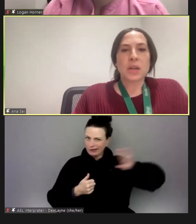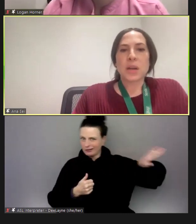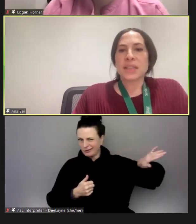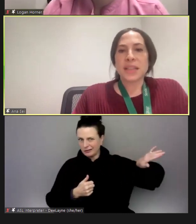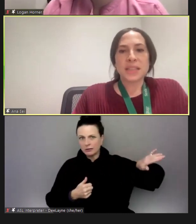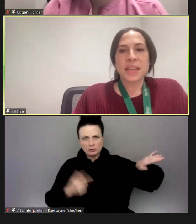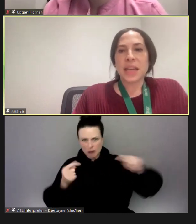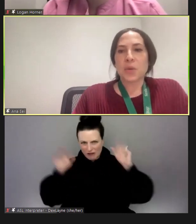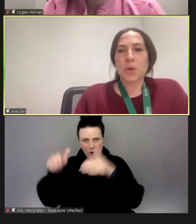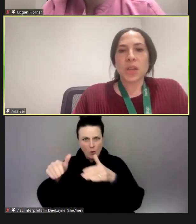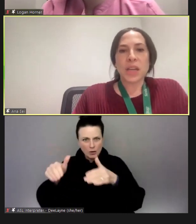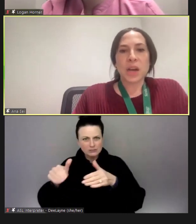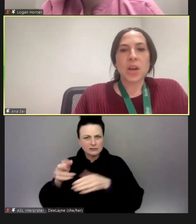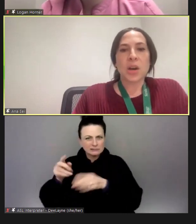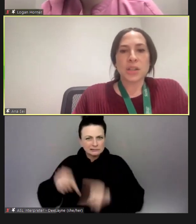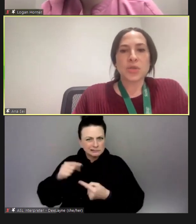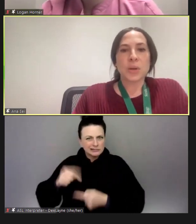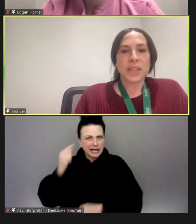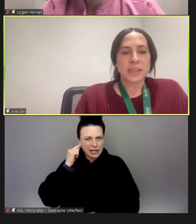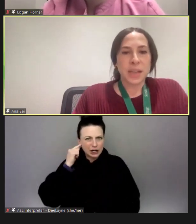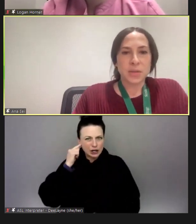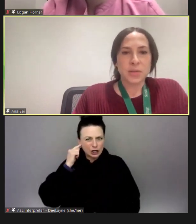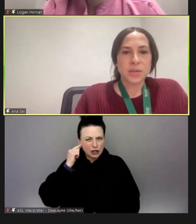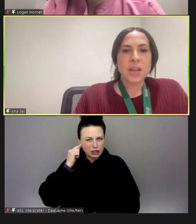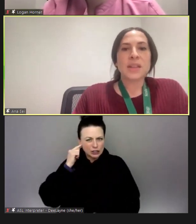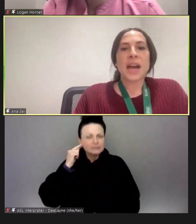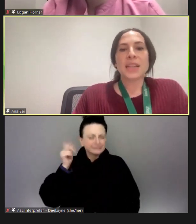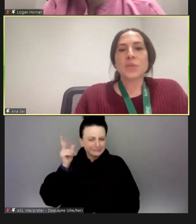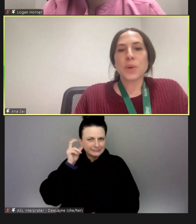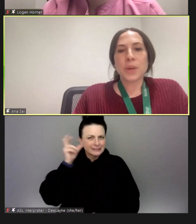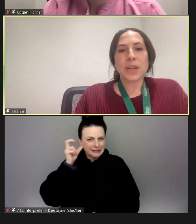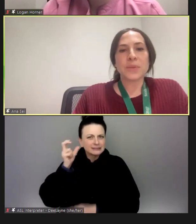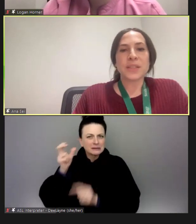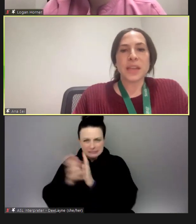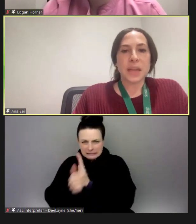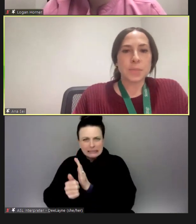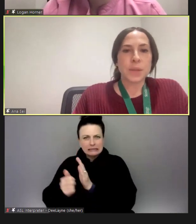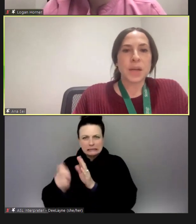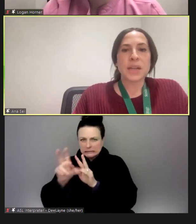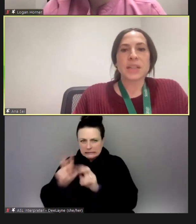assessing and working on auditory skills